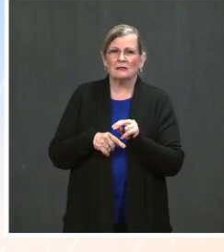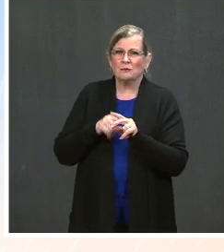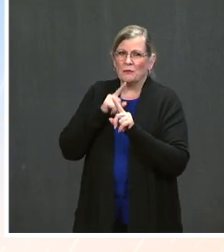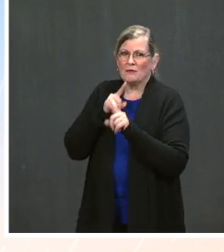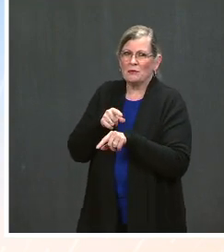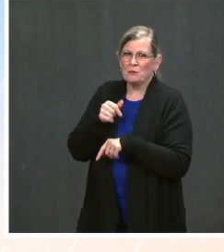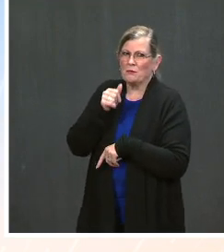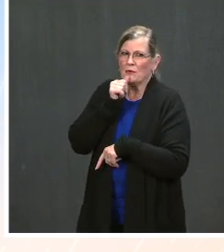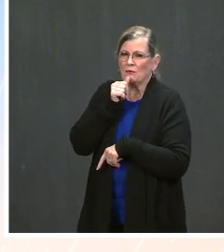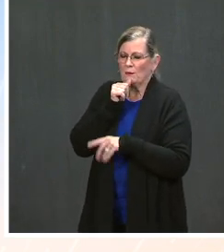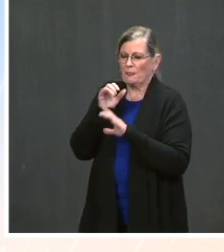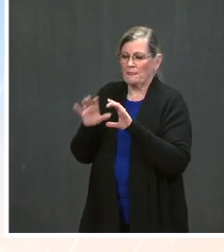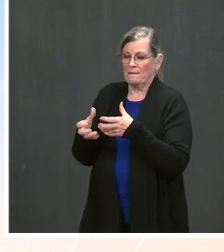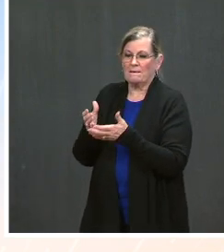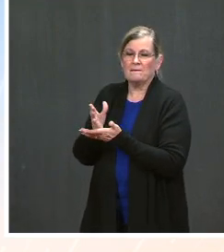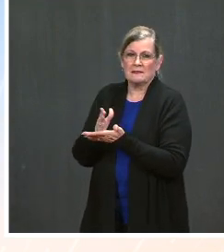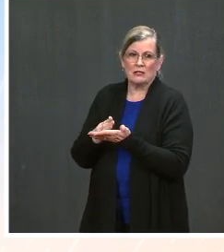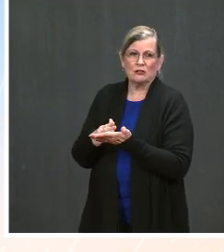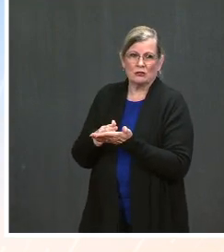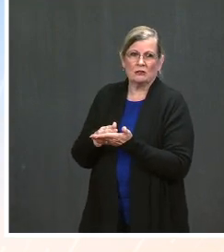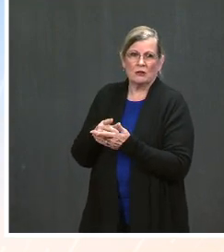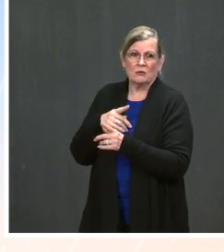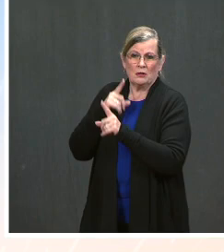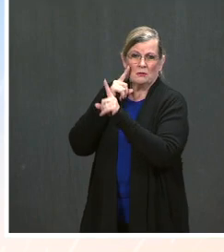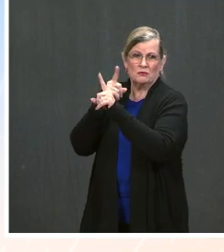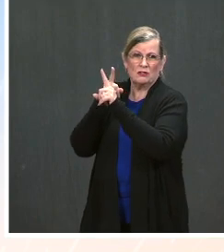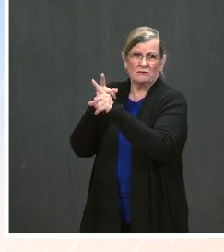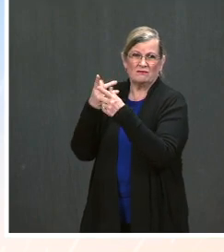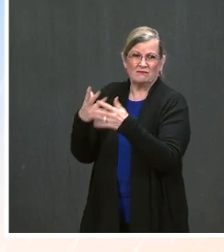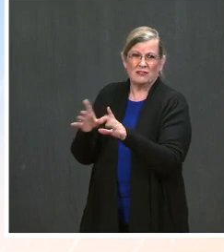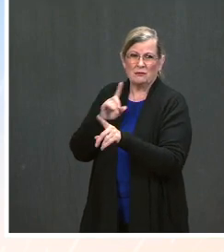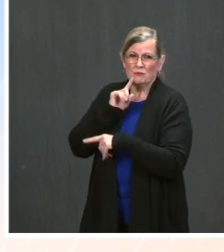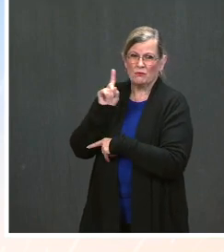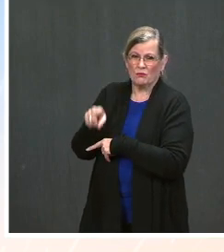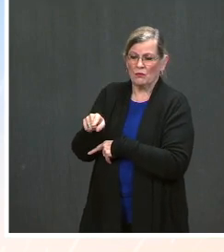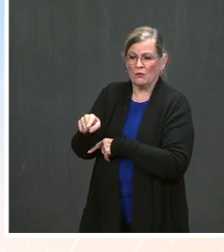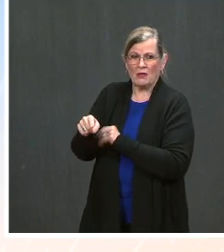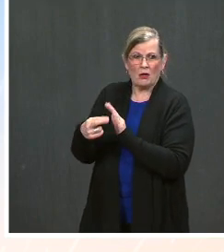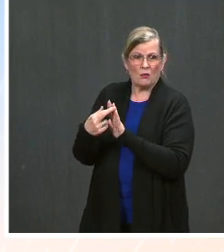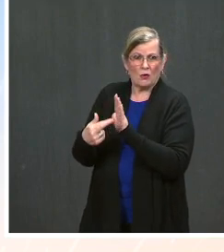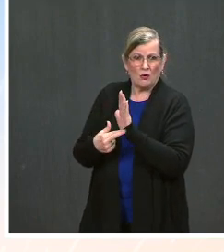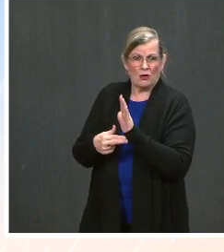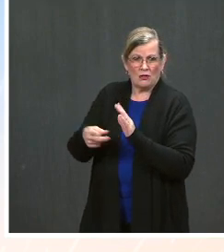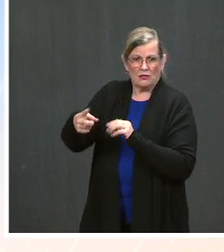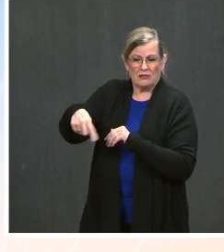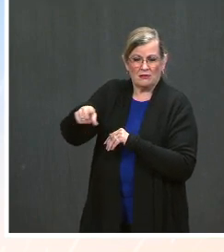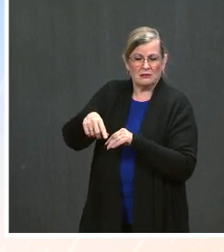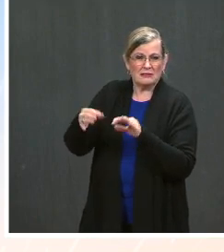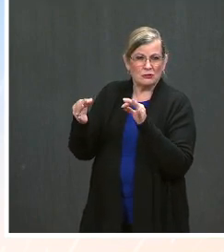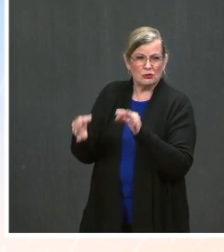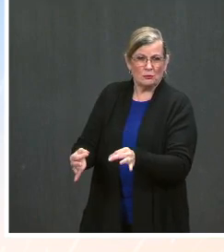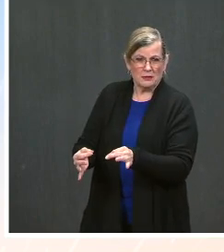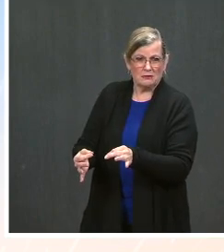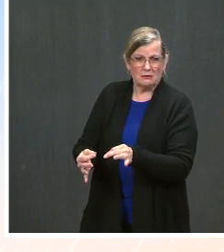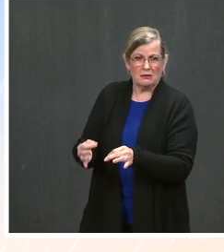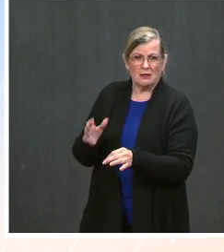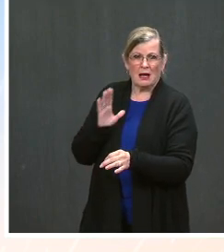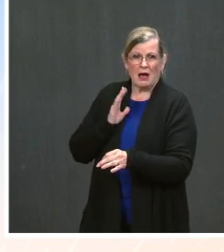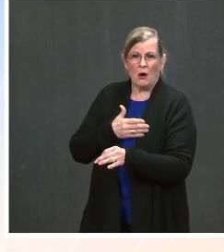that we expect that they would be the drivers of to determine. It's just -- these are public health guidelines, in terms of what is safe,